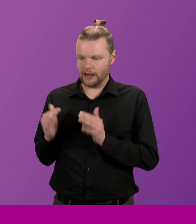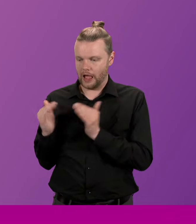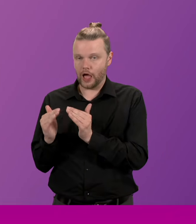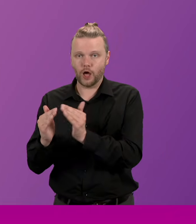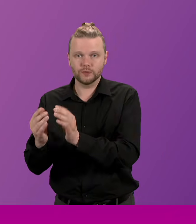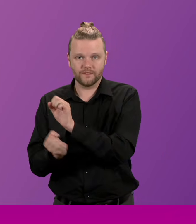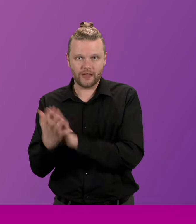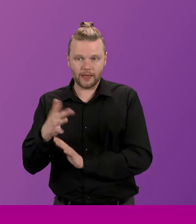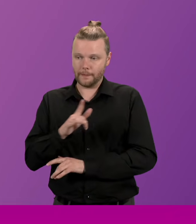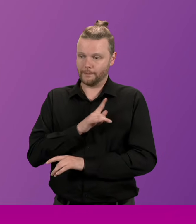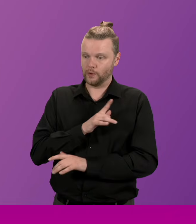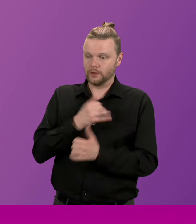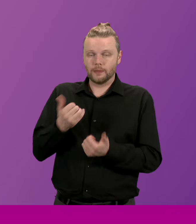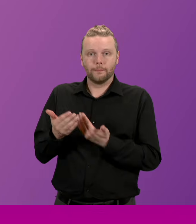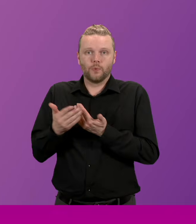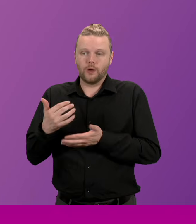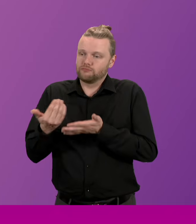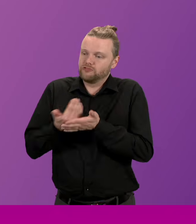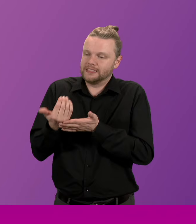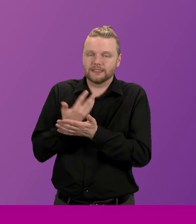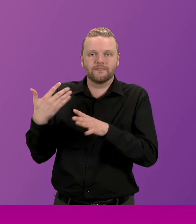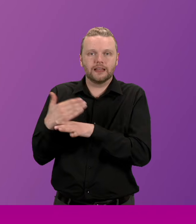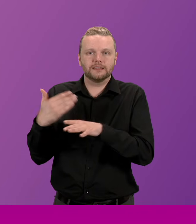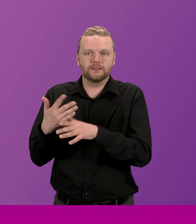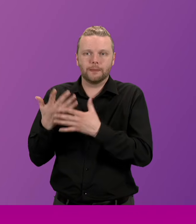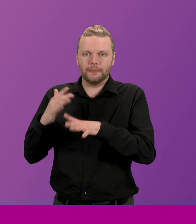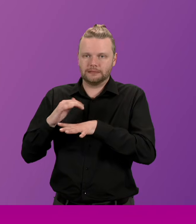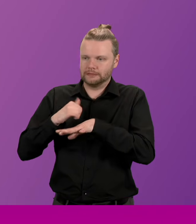because of the increase in protective activity that has taken place, in relation to sprinkler